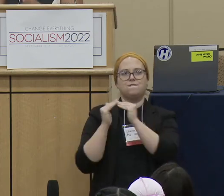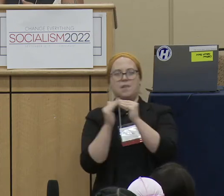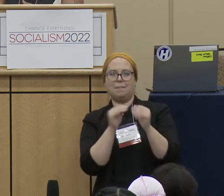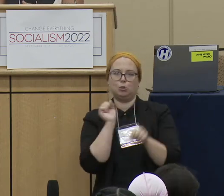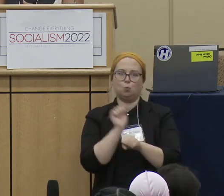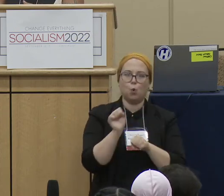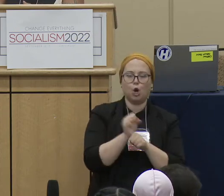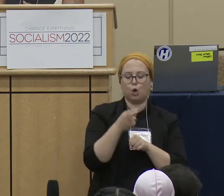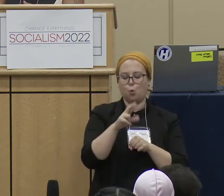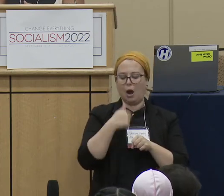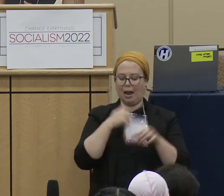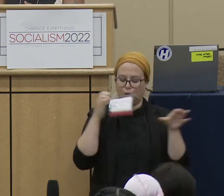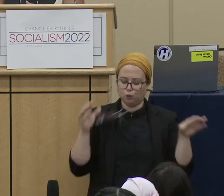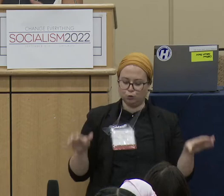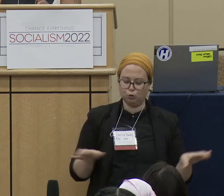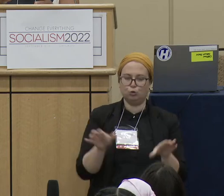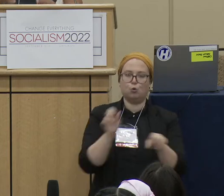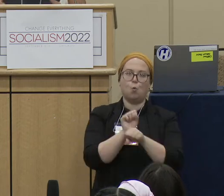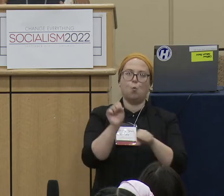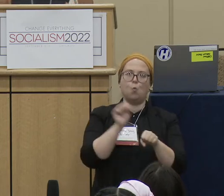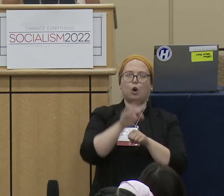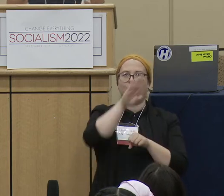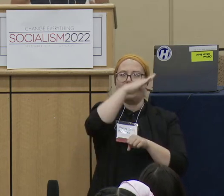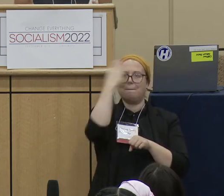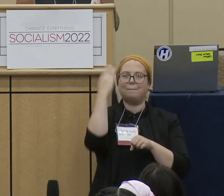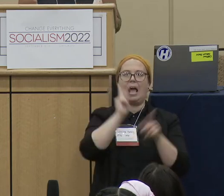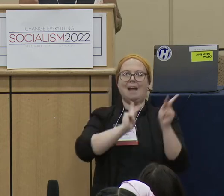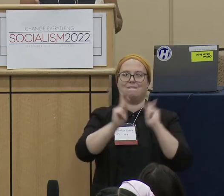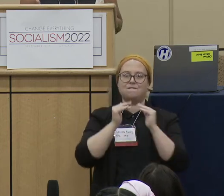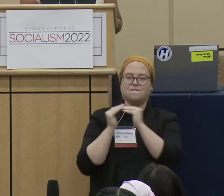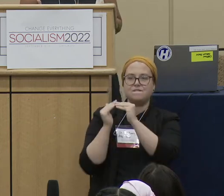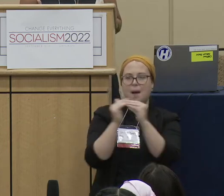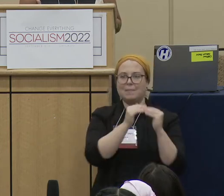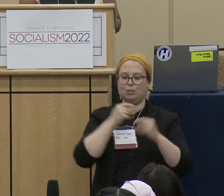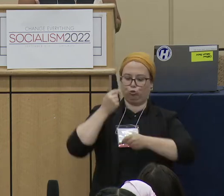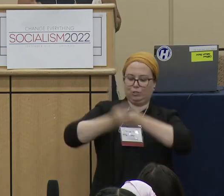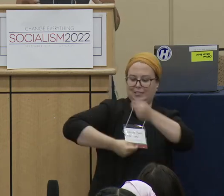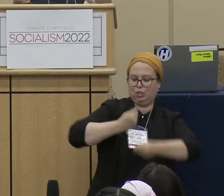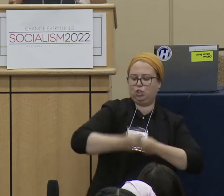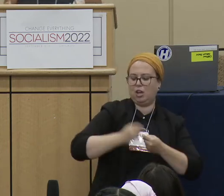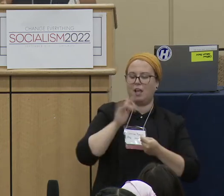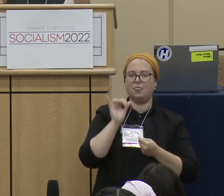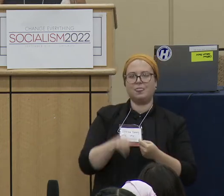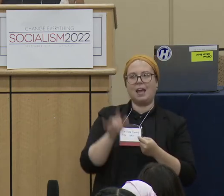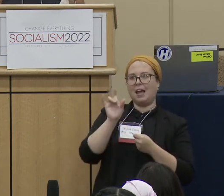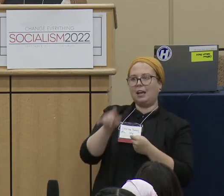do feminist work, or I do work in a Black feminist tradition,